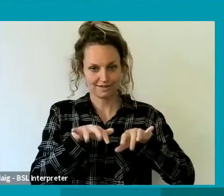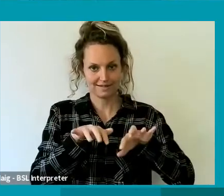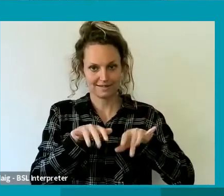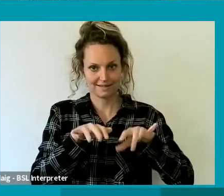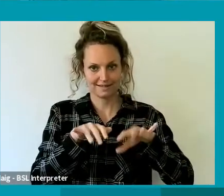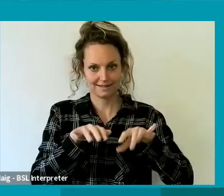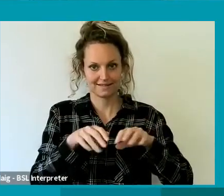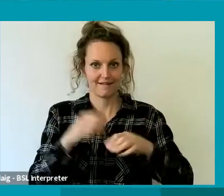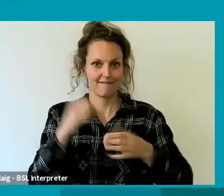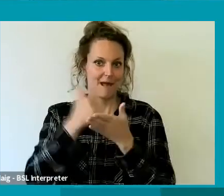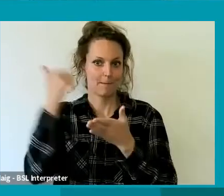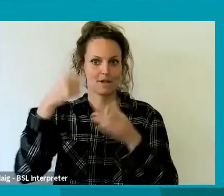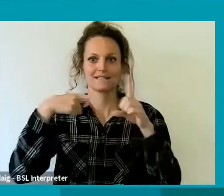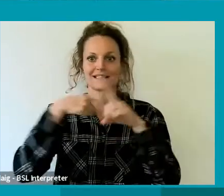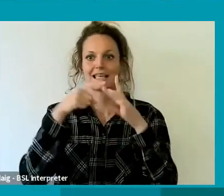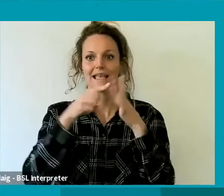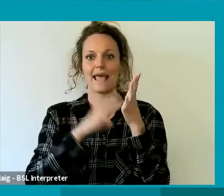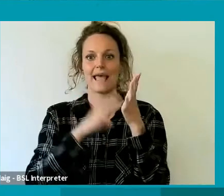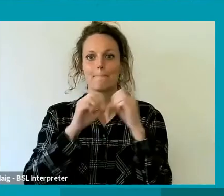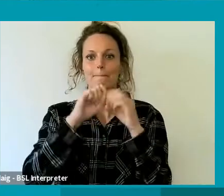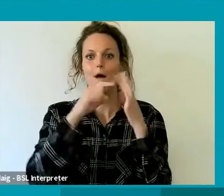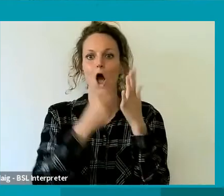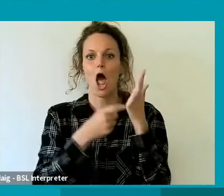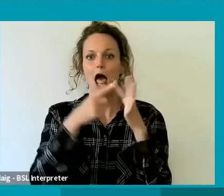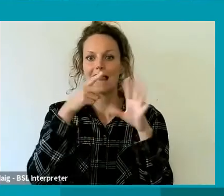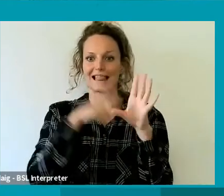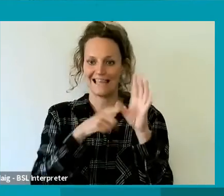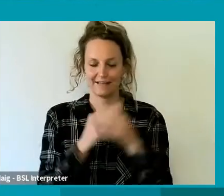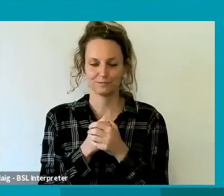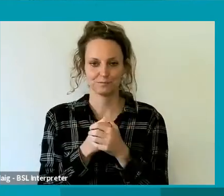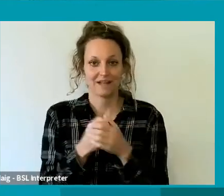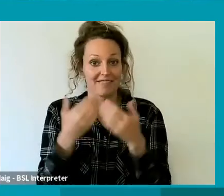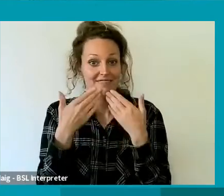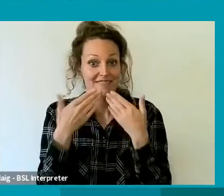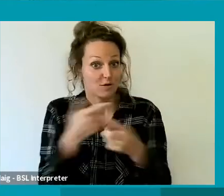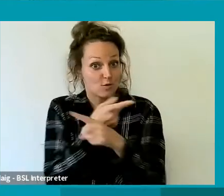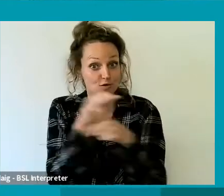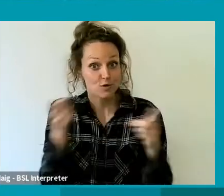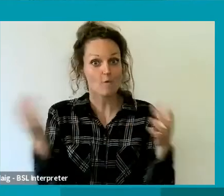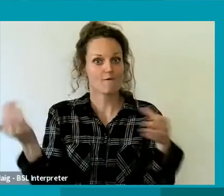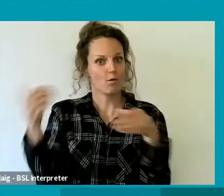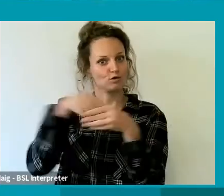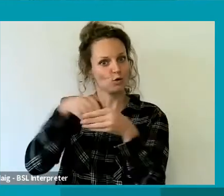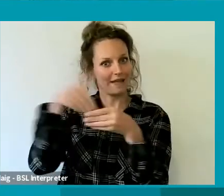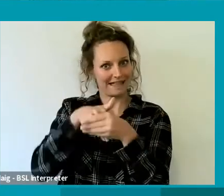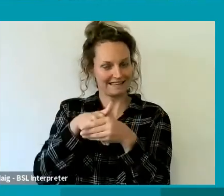Thank you so much for joining us. We really do value you so OK.